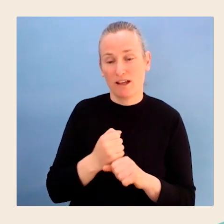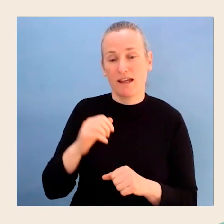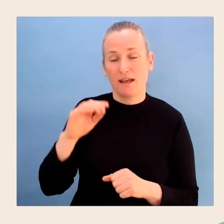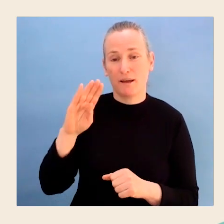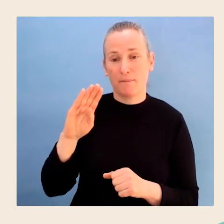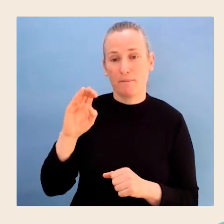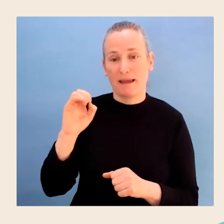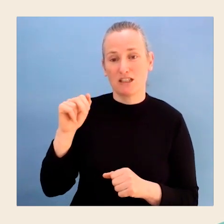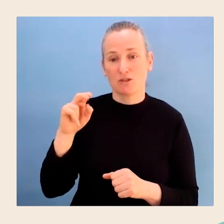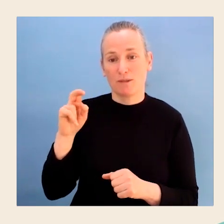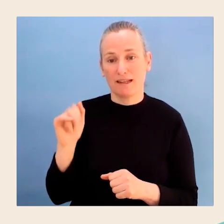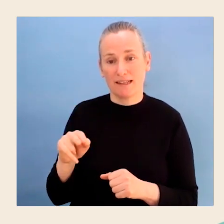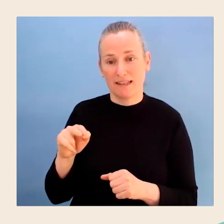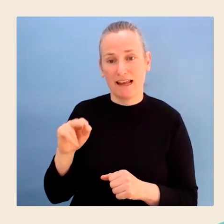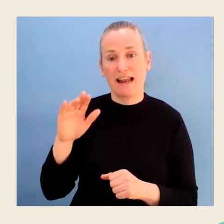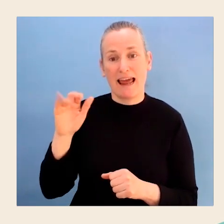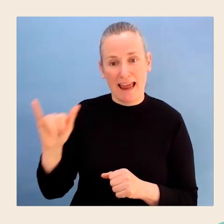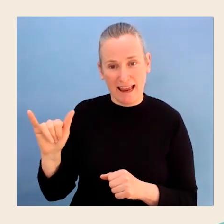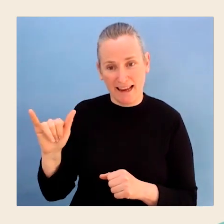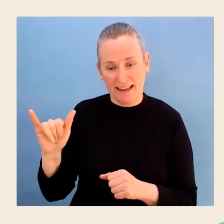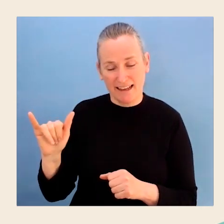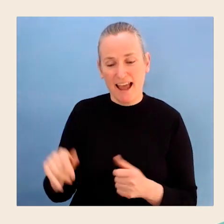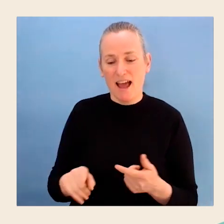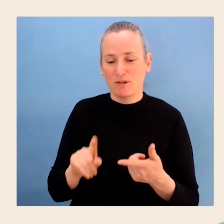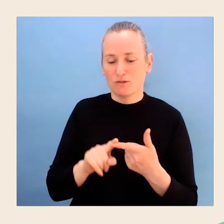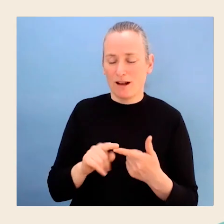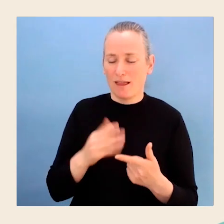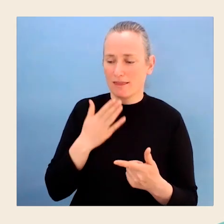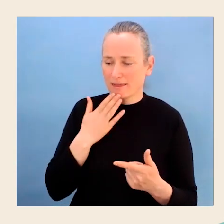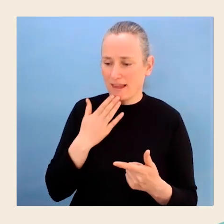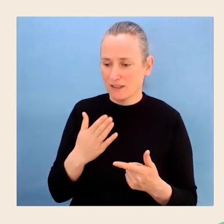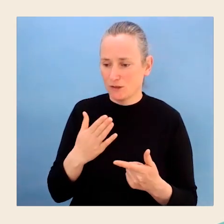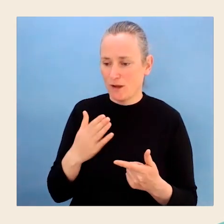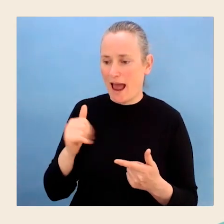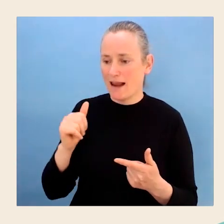I'm also filled with gratitude that Alice took the time